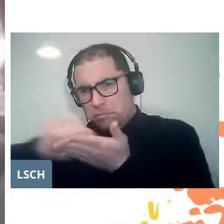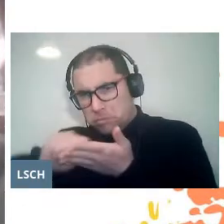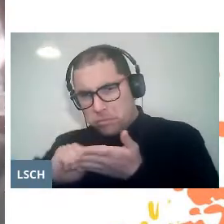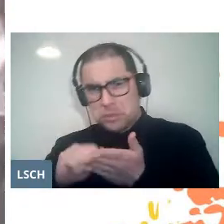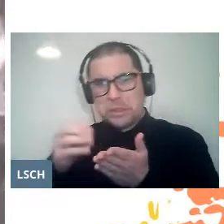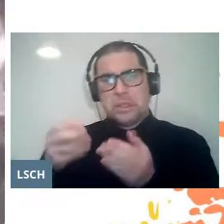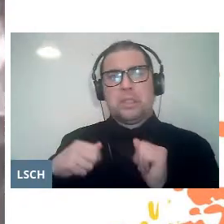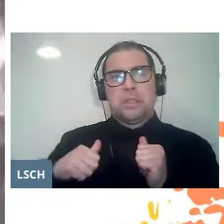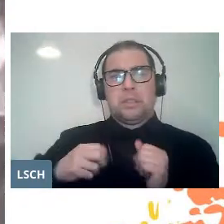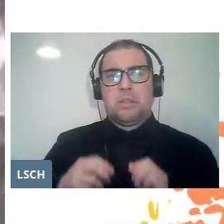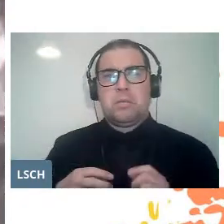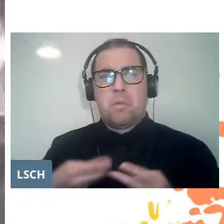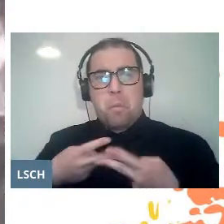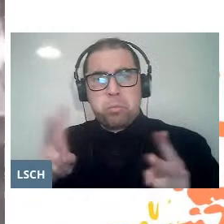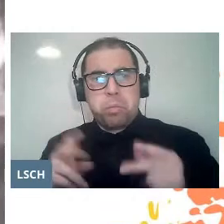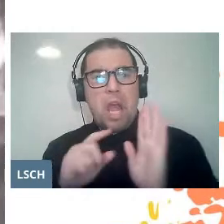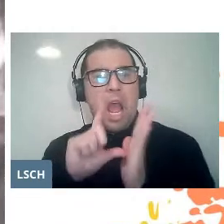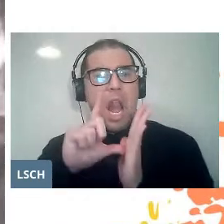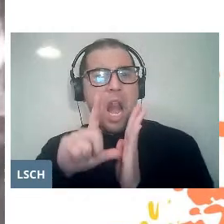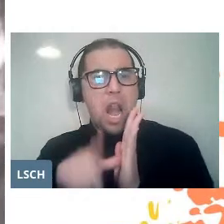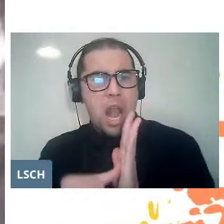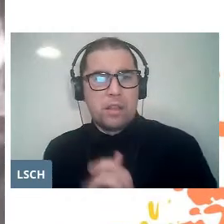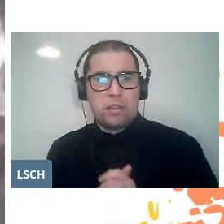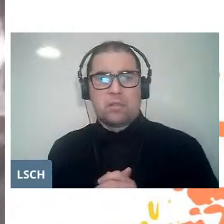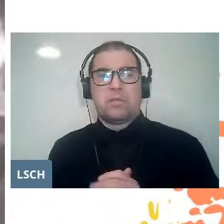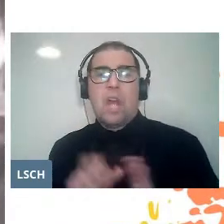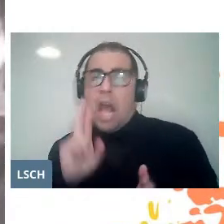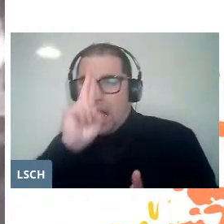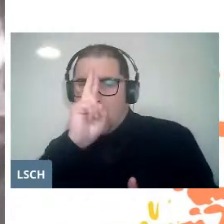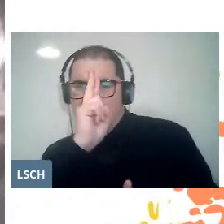the symphonic genre, out of respect for Ludwig van Beethoven.